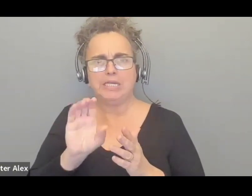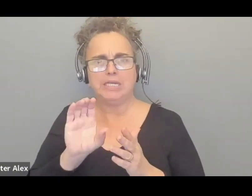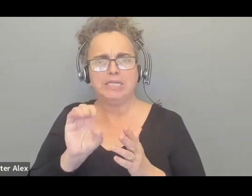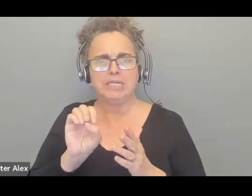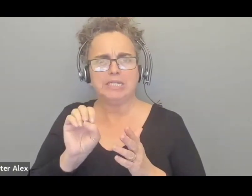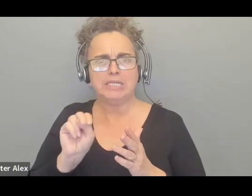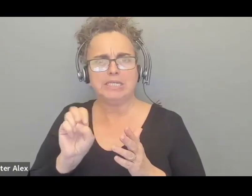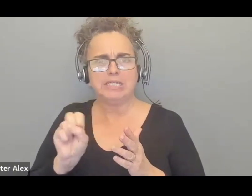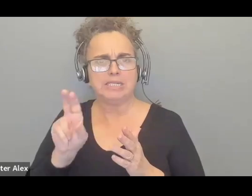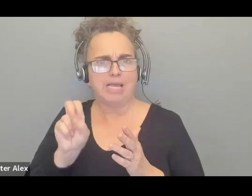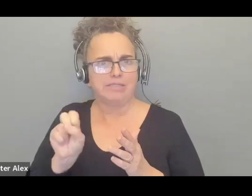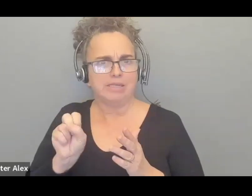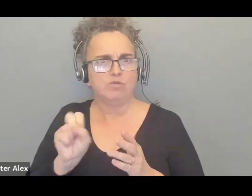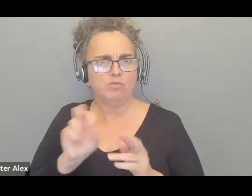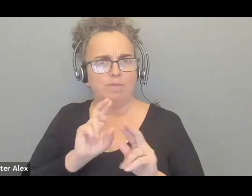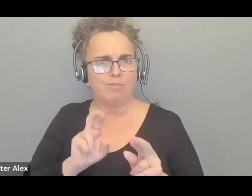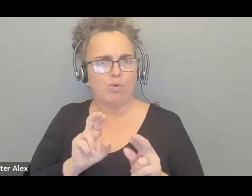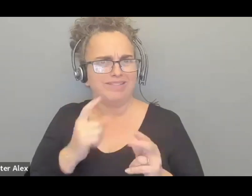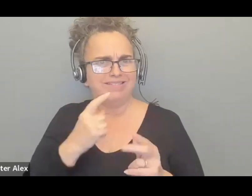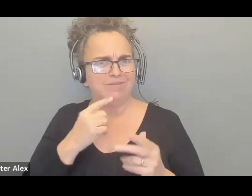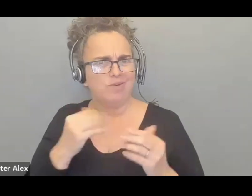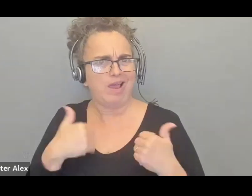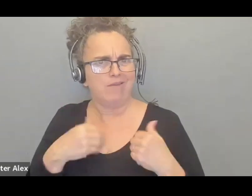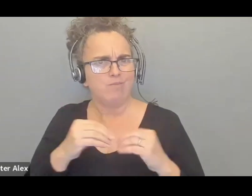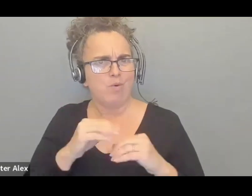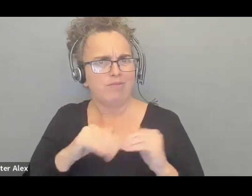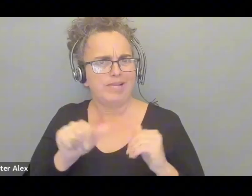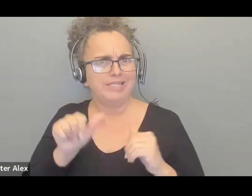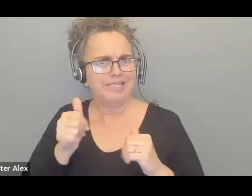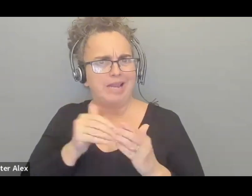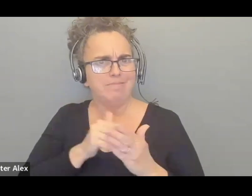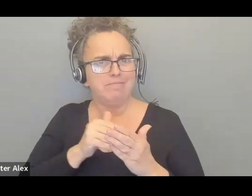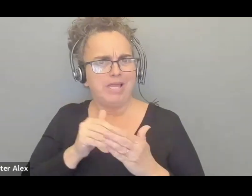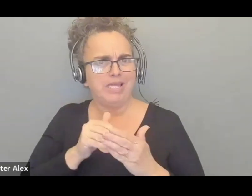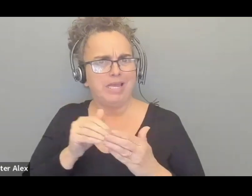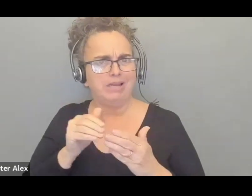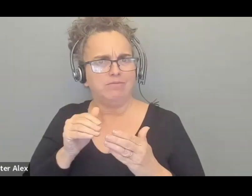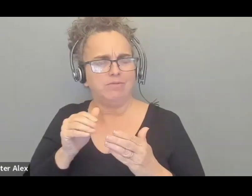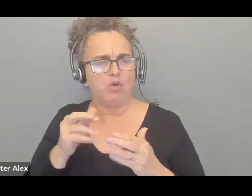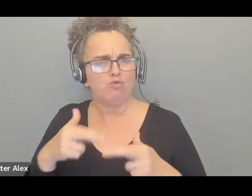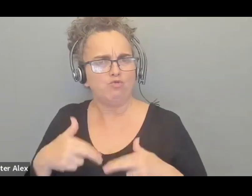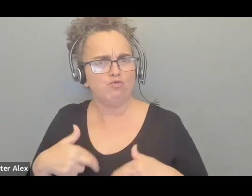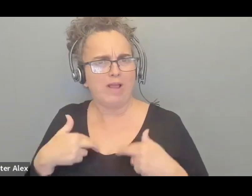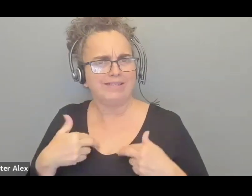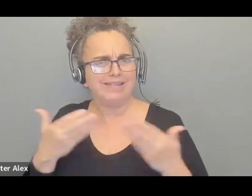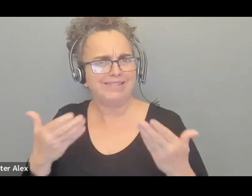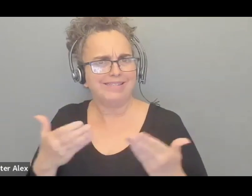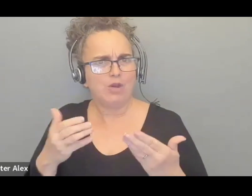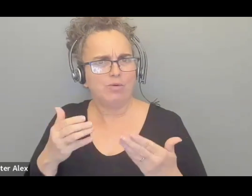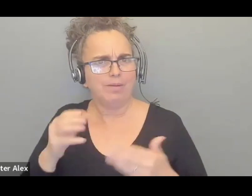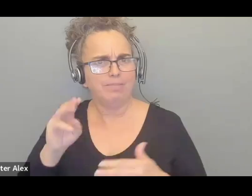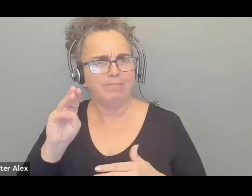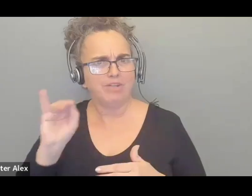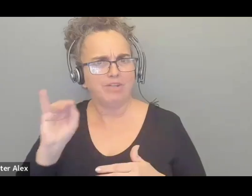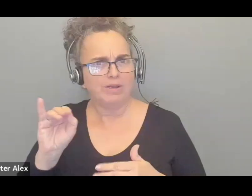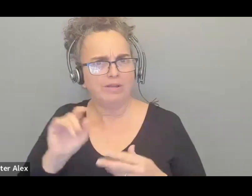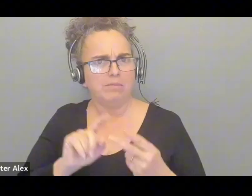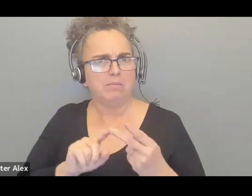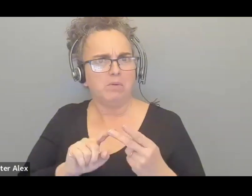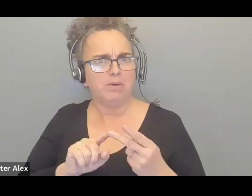that we have over 10 million residents here in Michigan. And then we also have CDC data